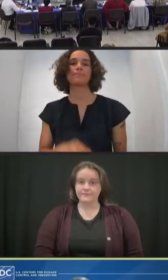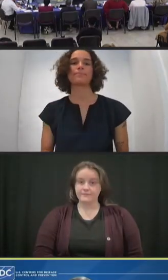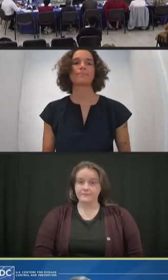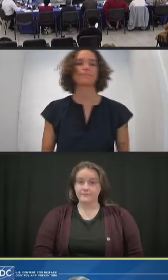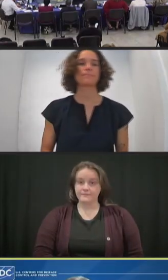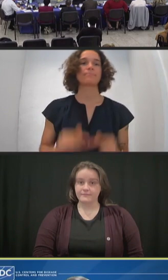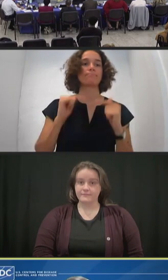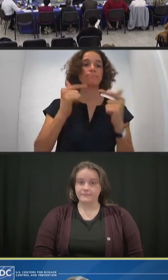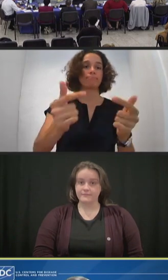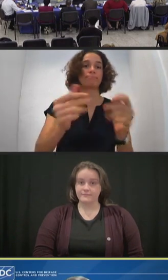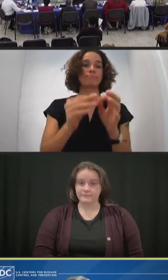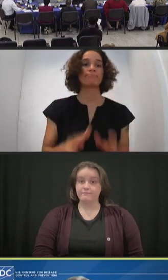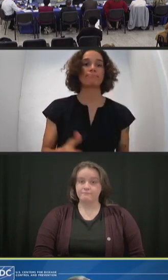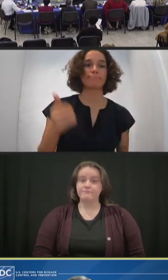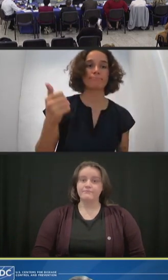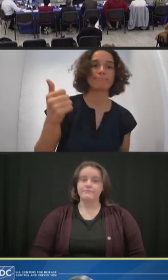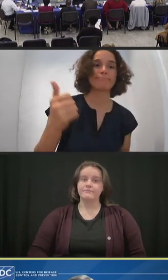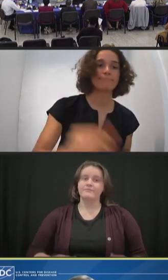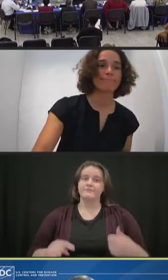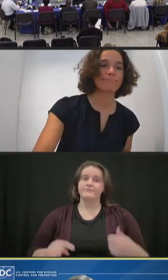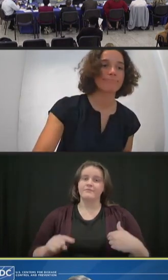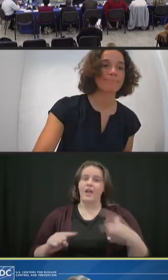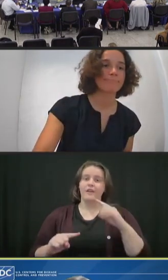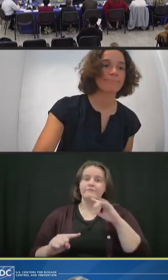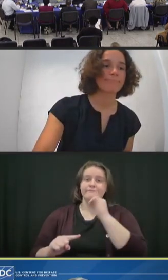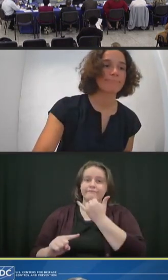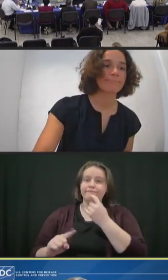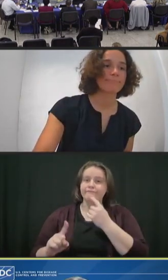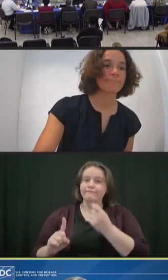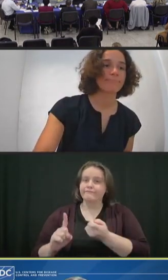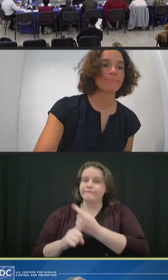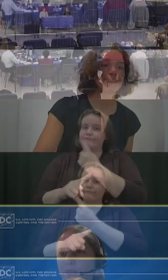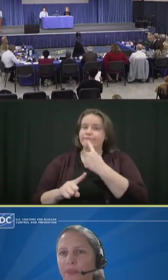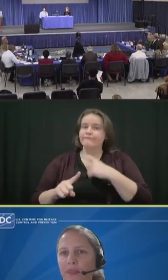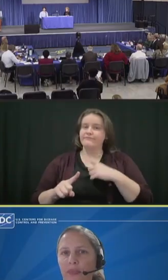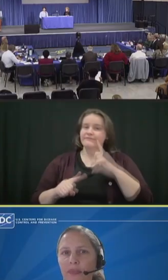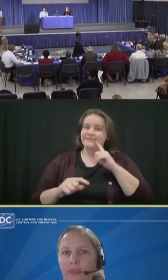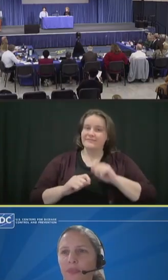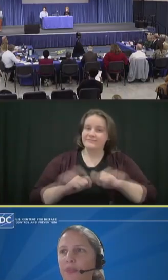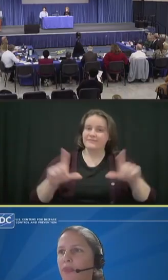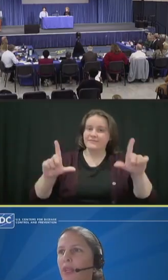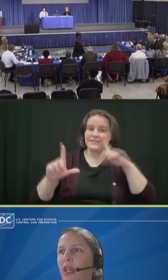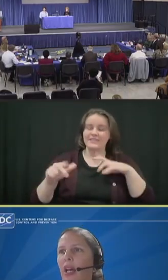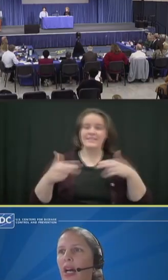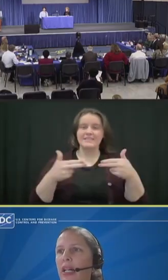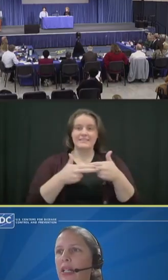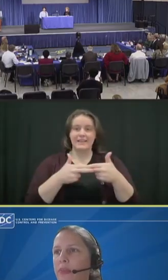sorry. I might have been off one. Next slide, please. Thank you.